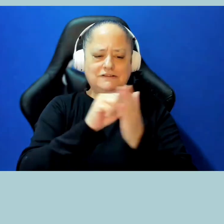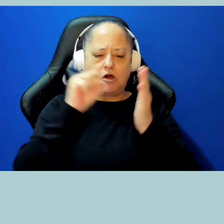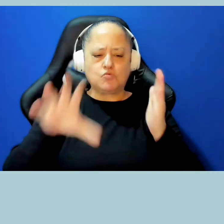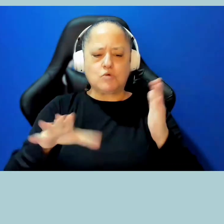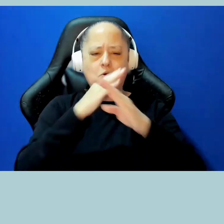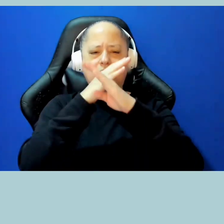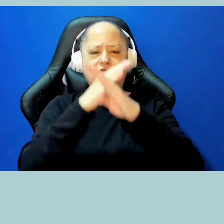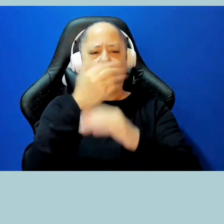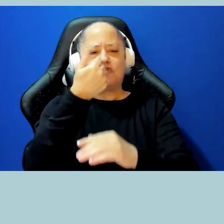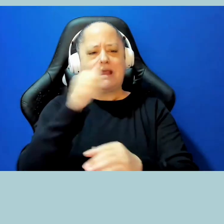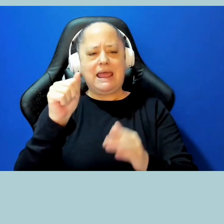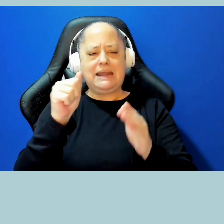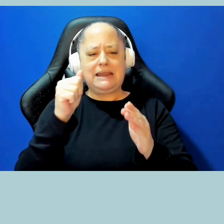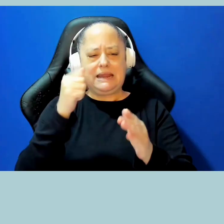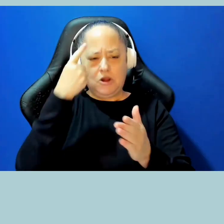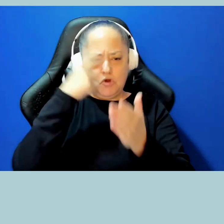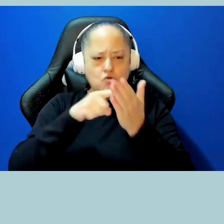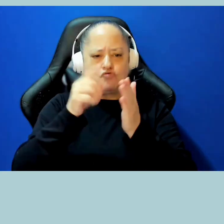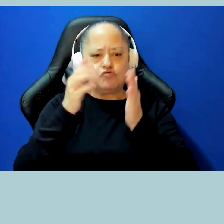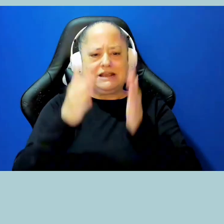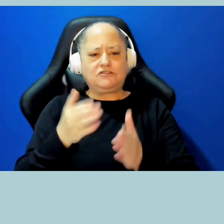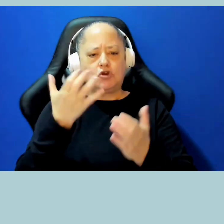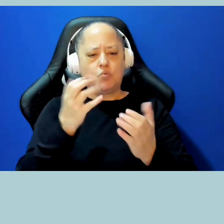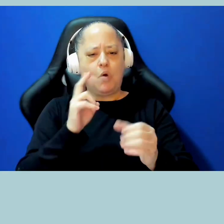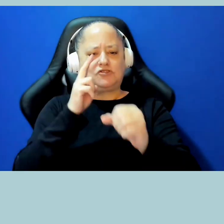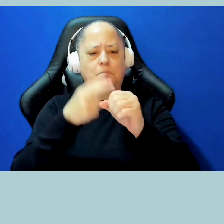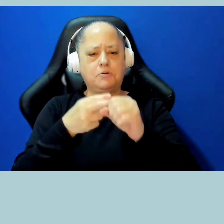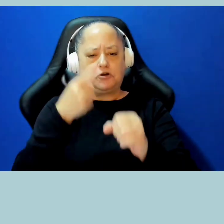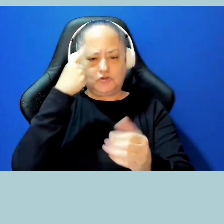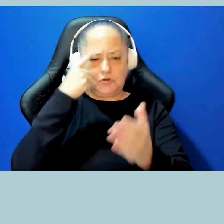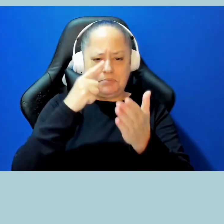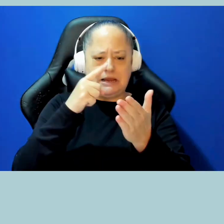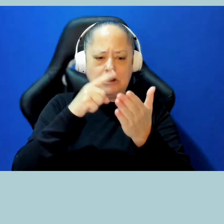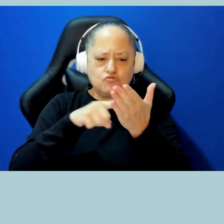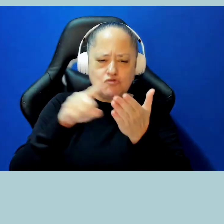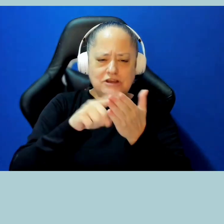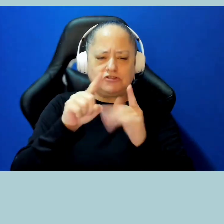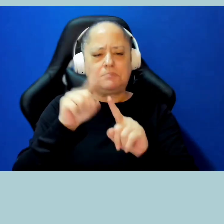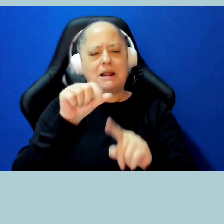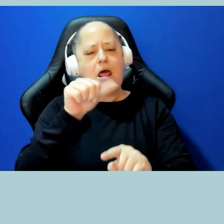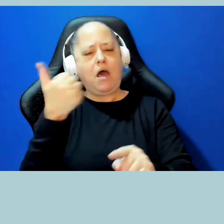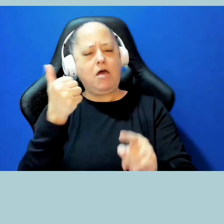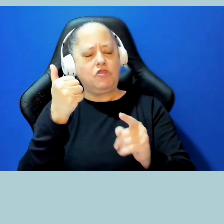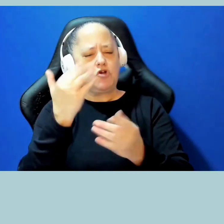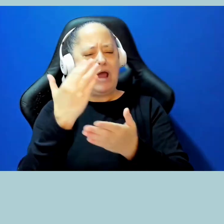researcher who can, who wants to participate in research. But there were other aspects. There was disability